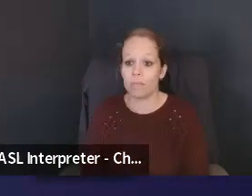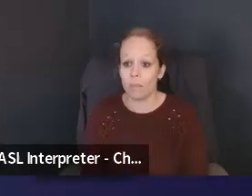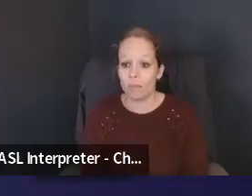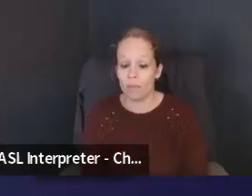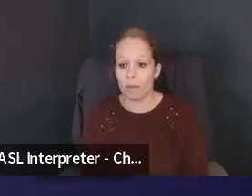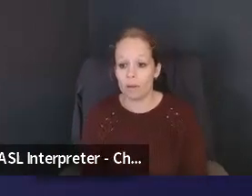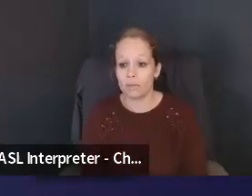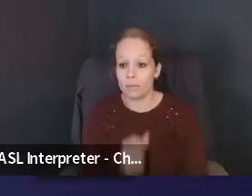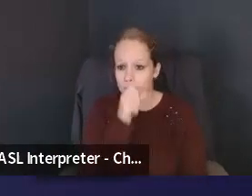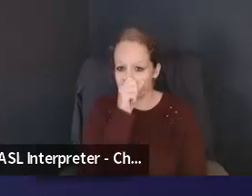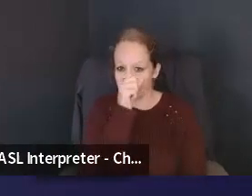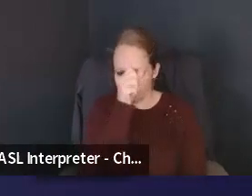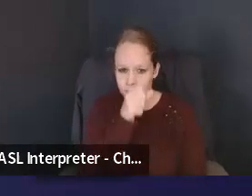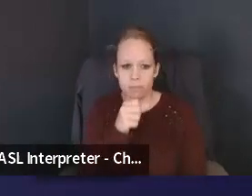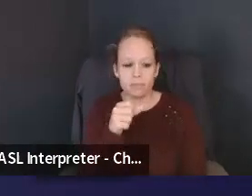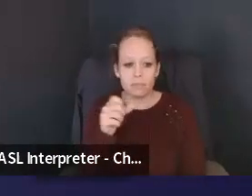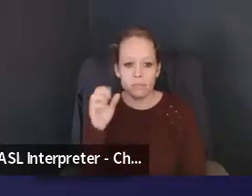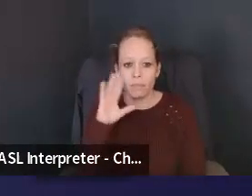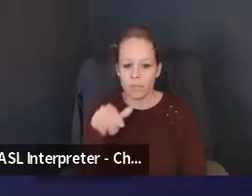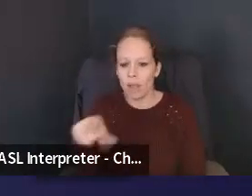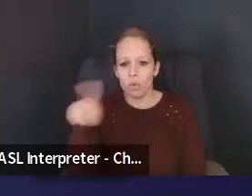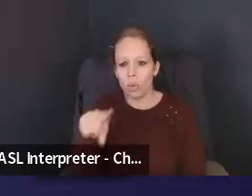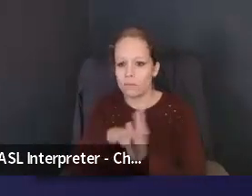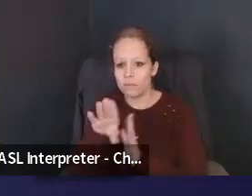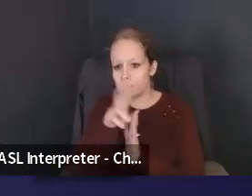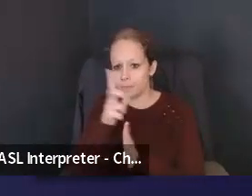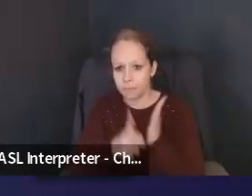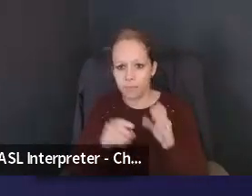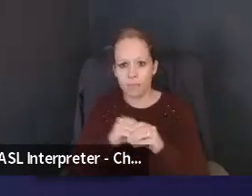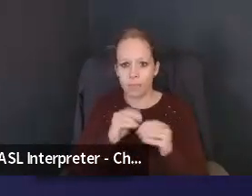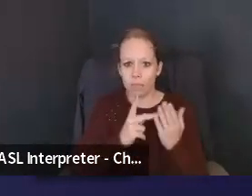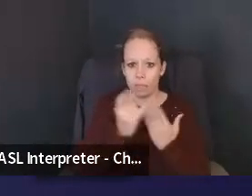sections? You've written designs and some types of projects I haven't and anything you'd like